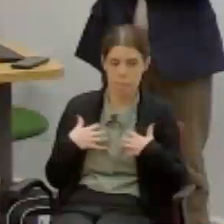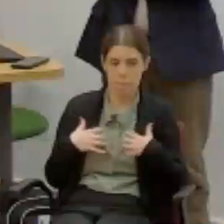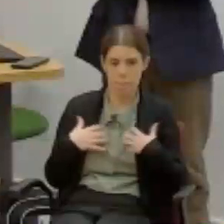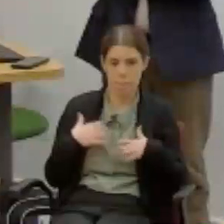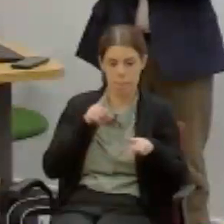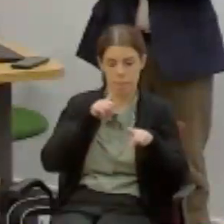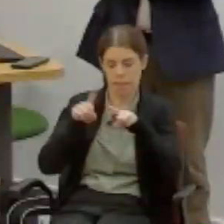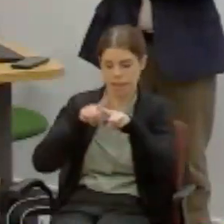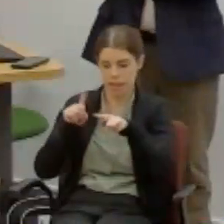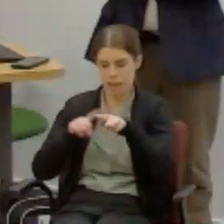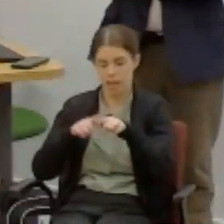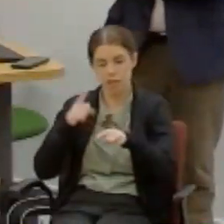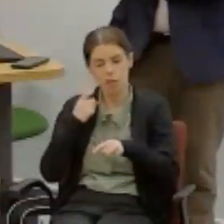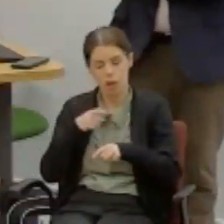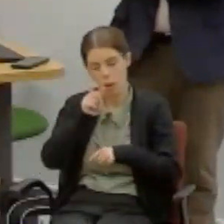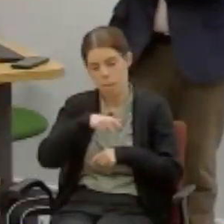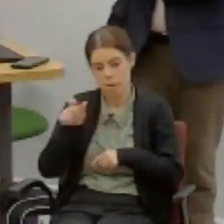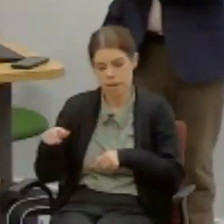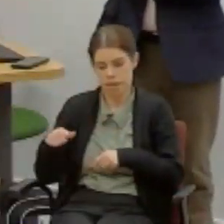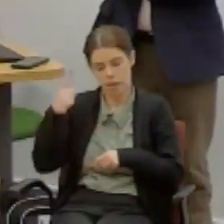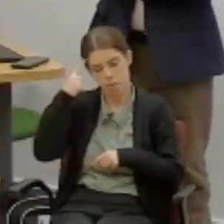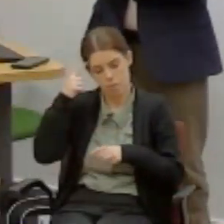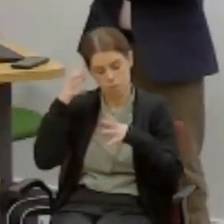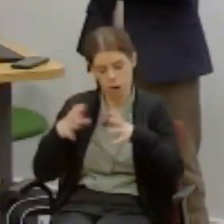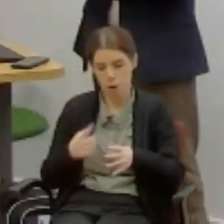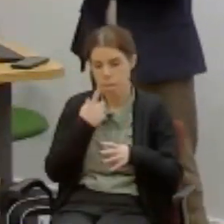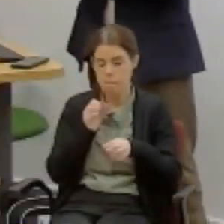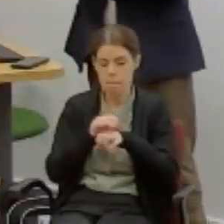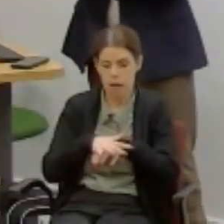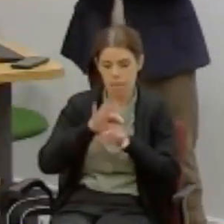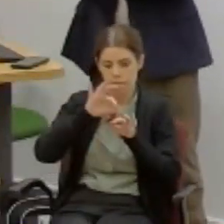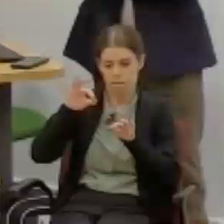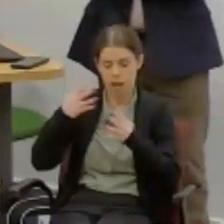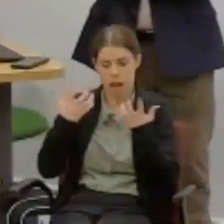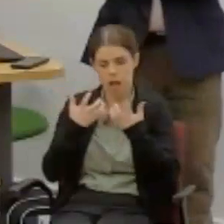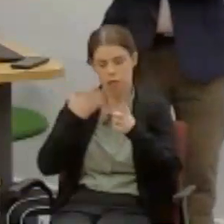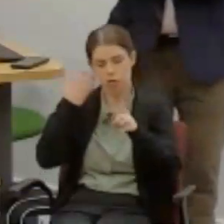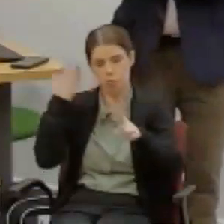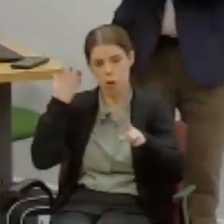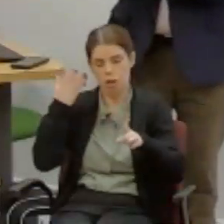differences in young person's brain. I mean, the blood vessels respond to injury, which might be behind all this.